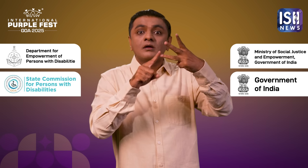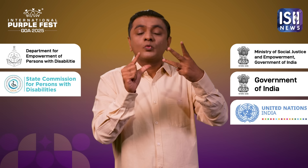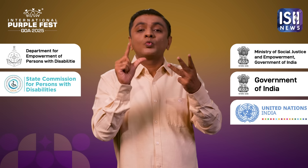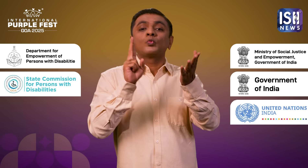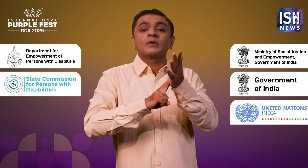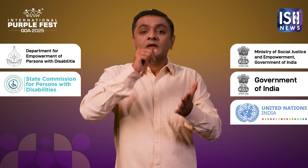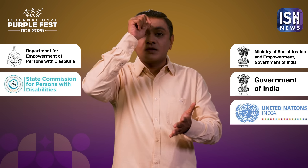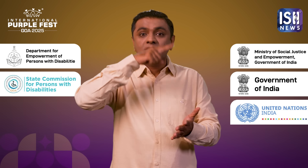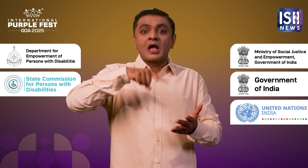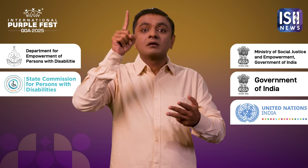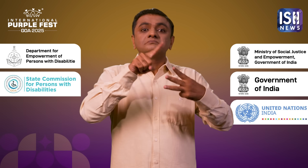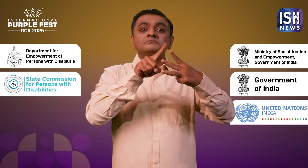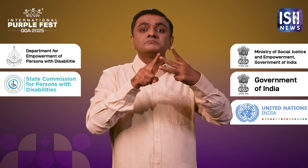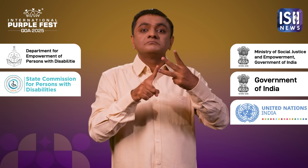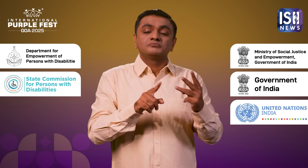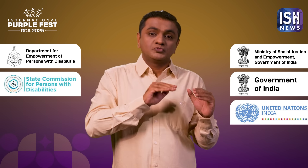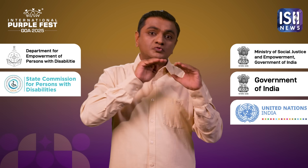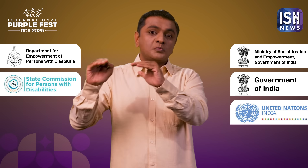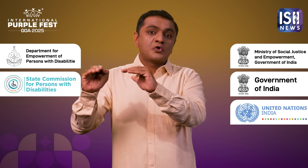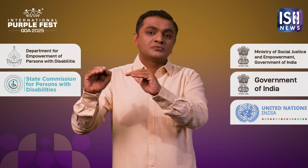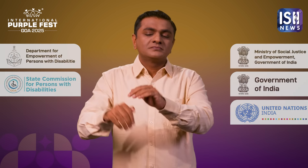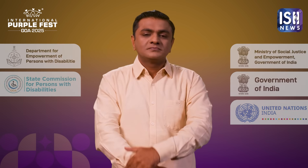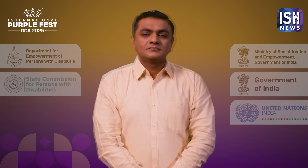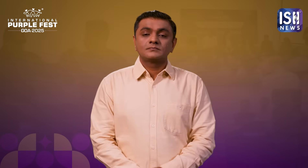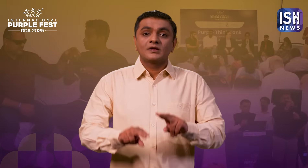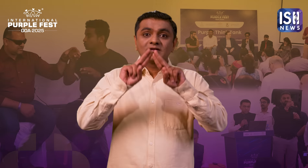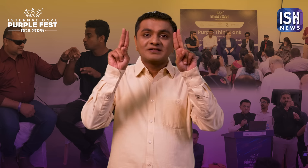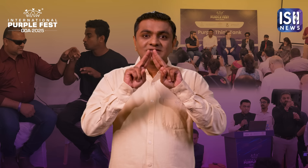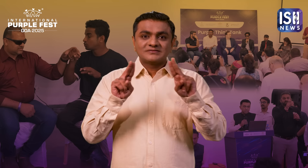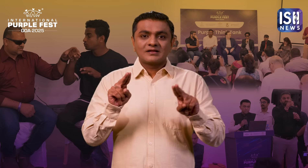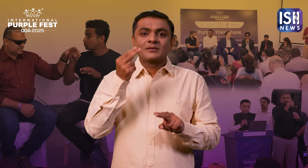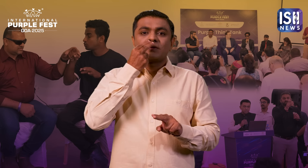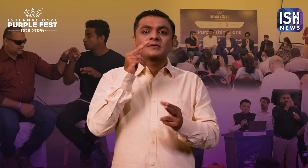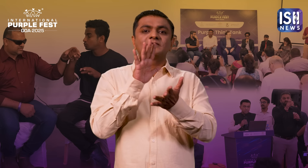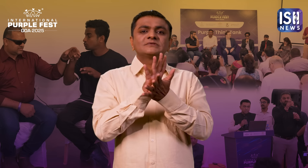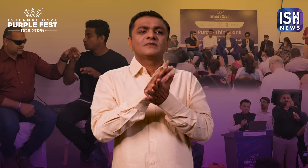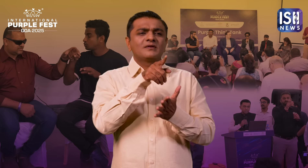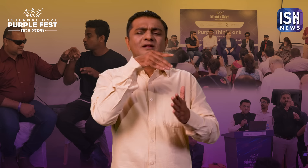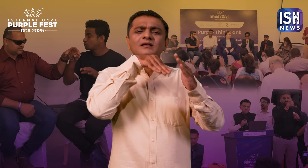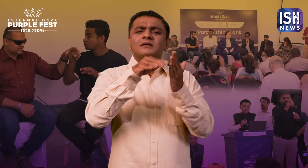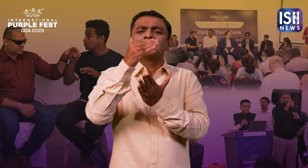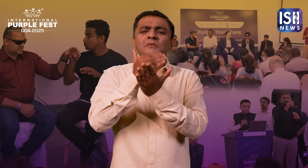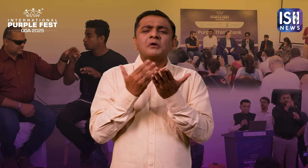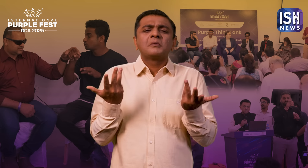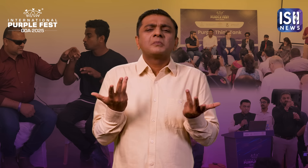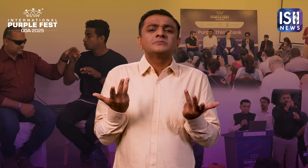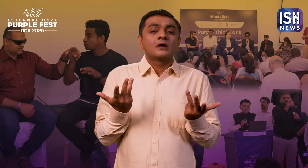3. The United Nations India. What all programmes will the Purple fest have?